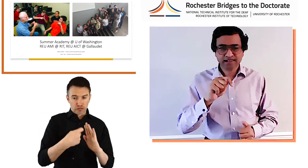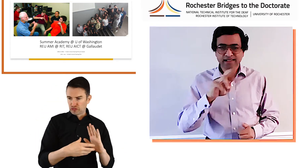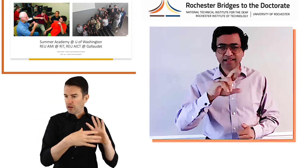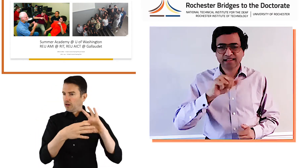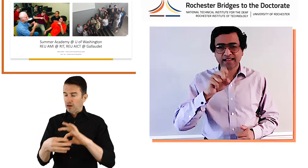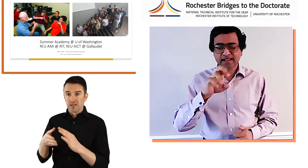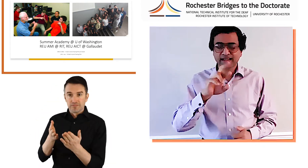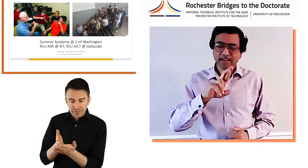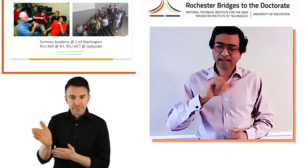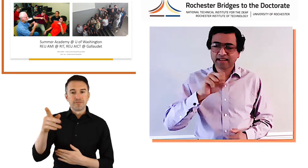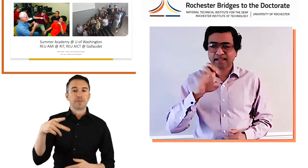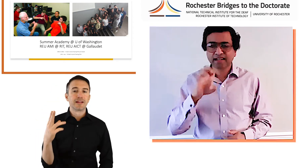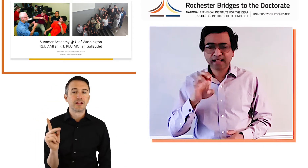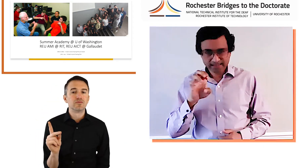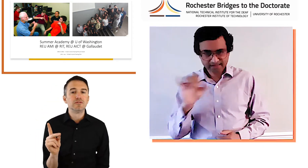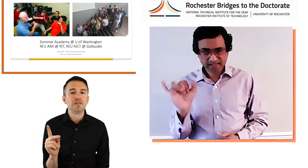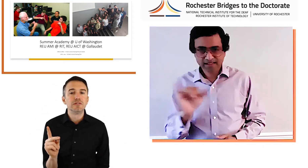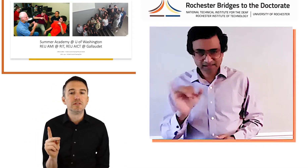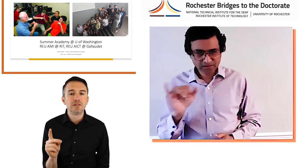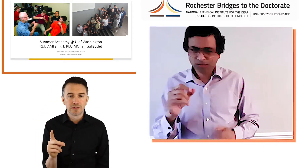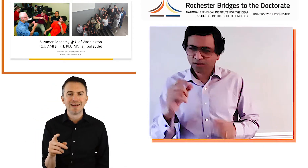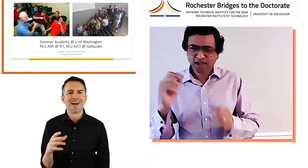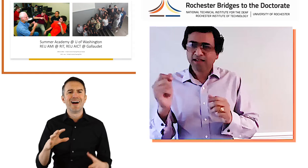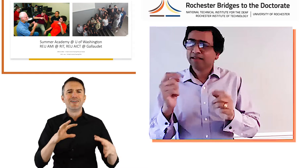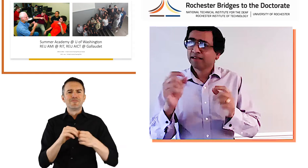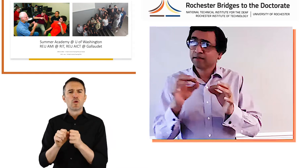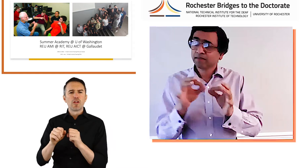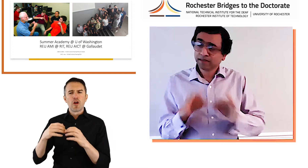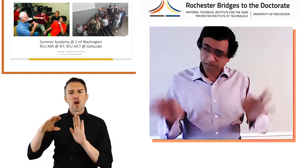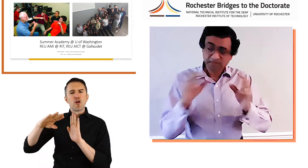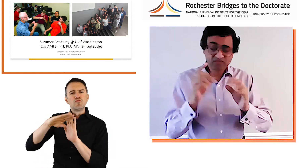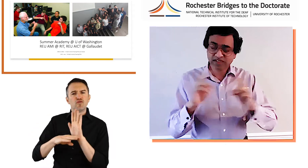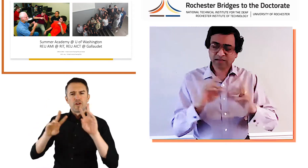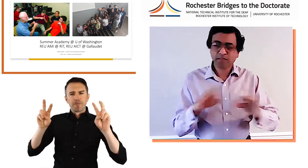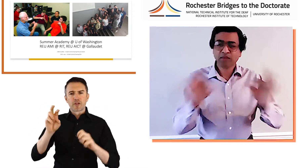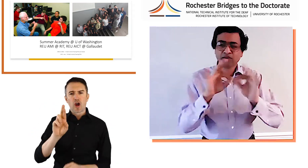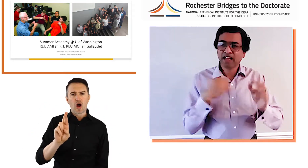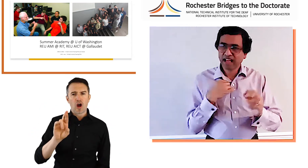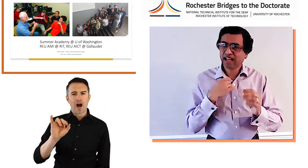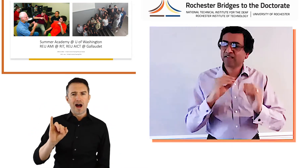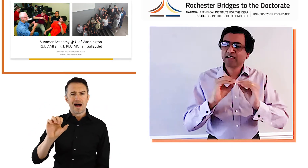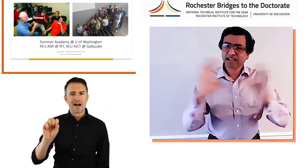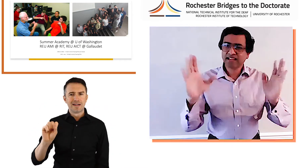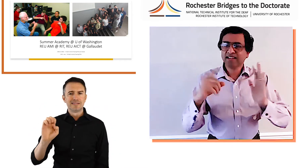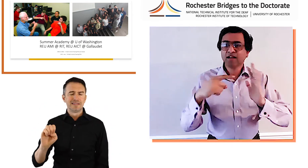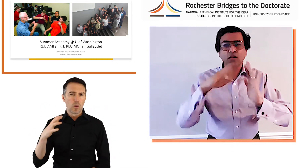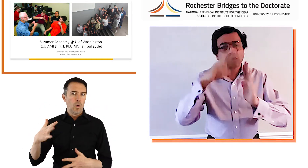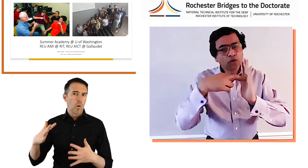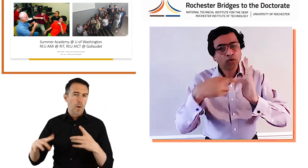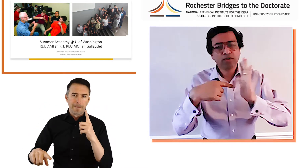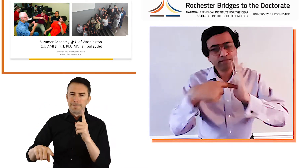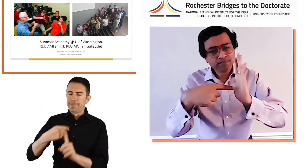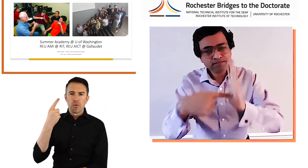has led to the increase of deaf and hard-of-hearing students pursuing computer science programs, both at RIT and Gallaudet.